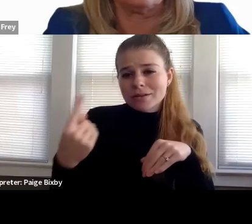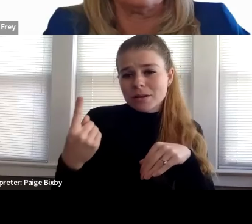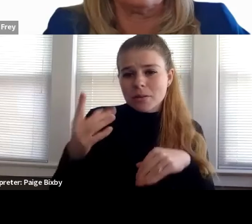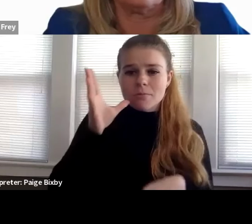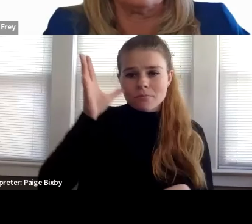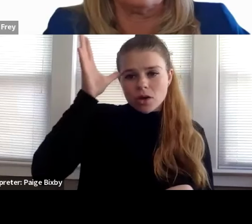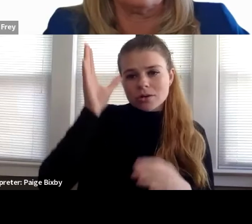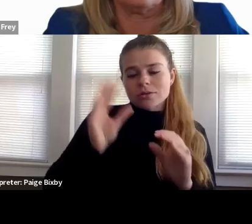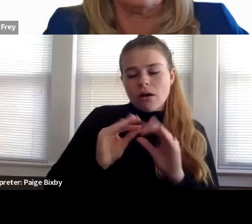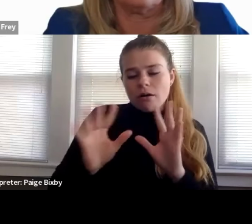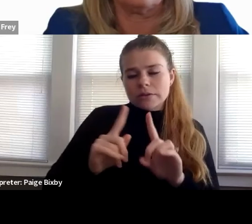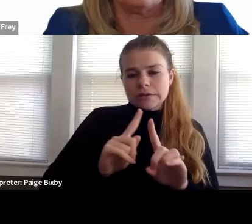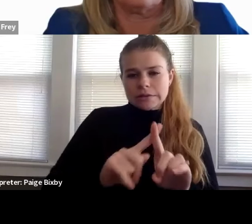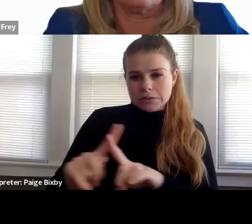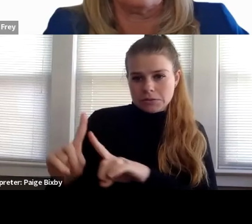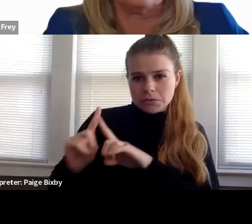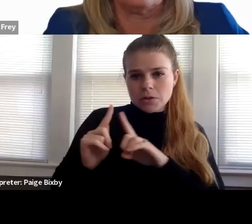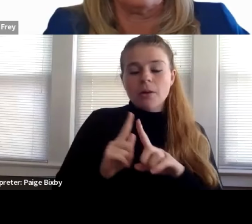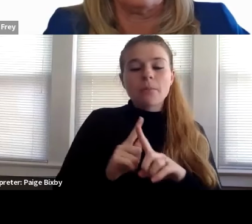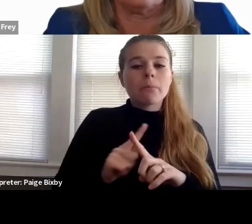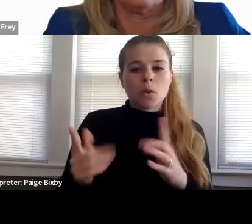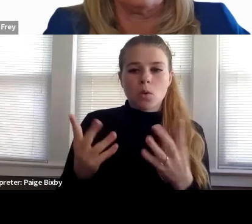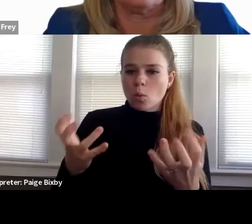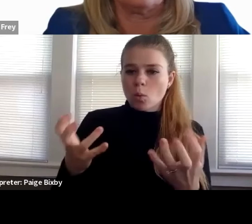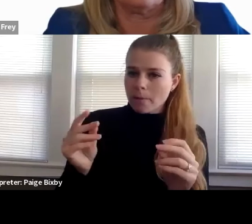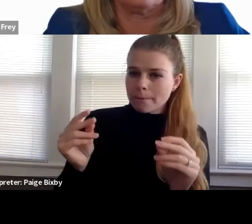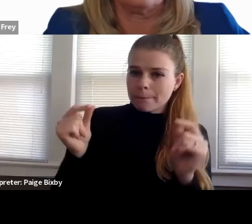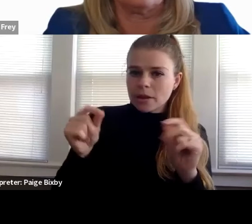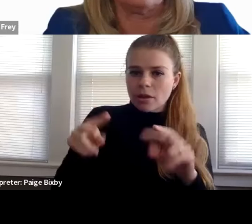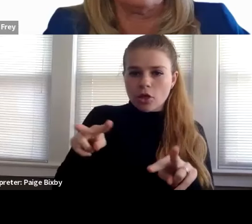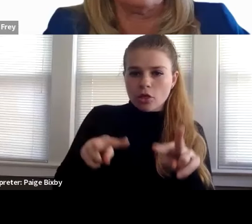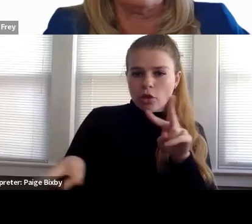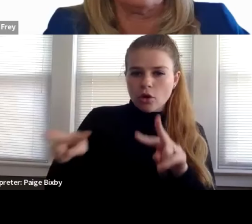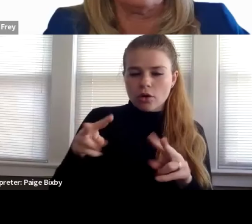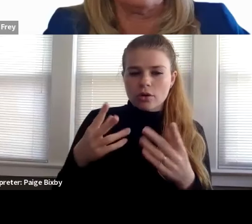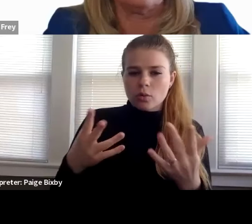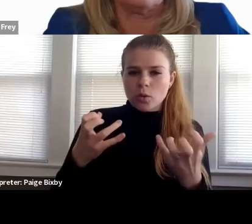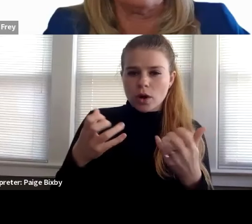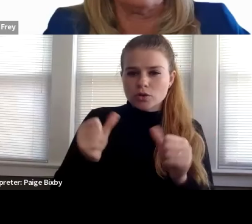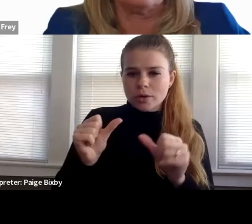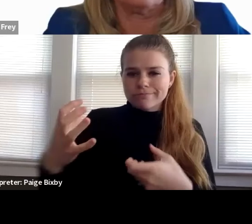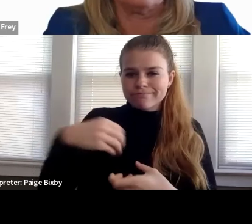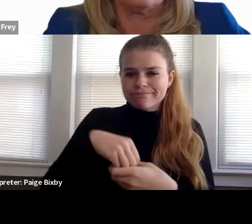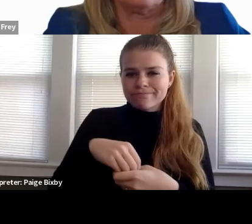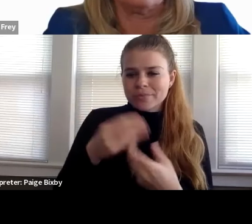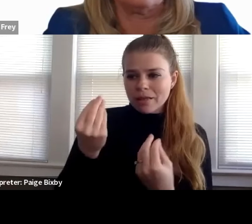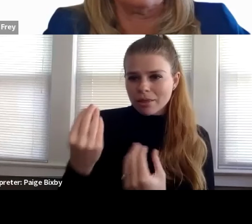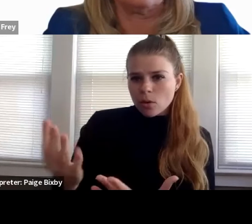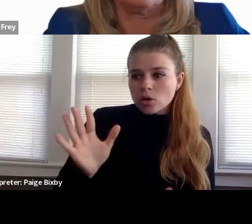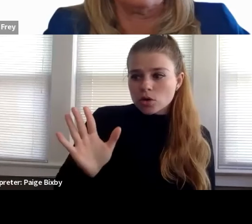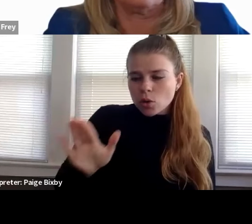But we wanna immediately be looking at conveying that your child is gonna be safe